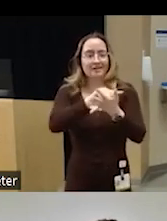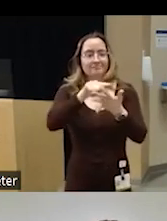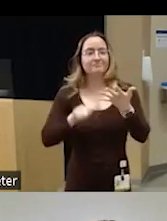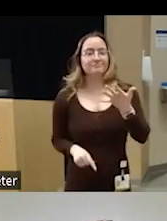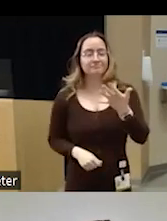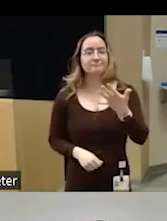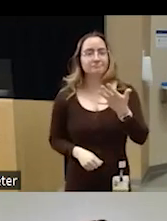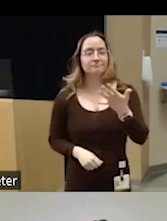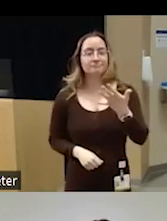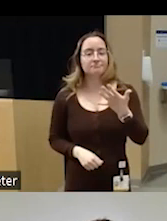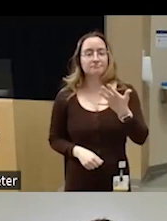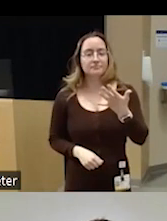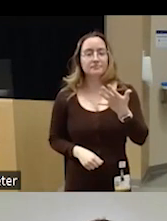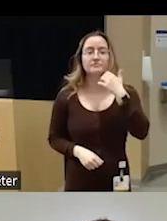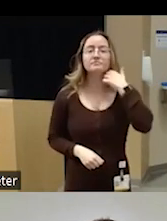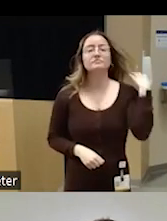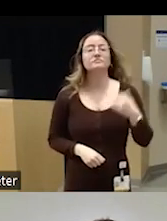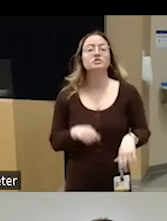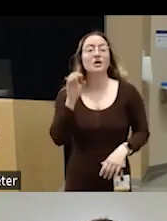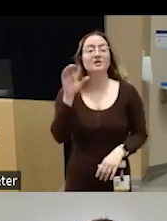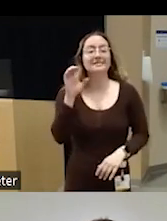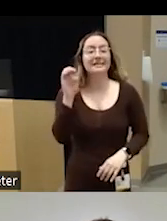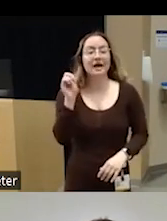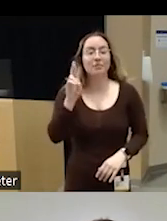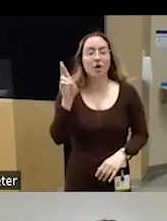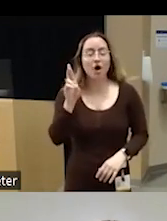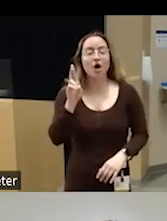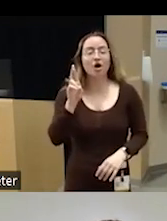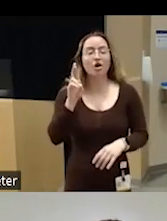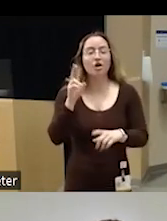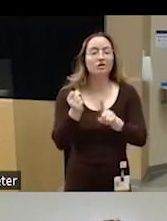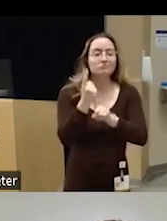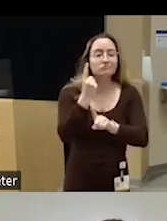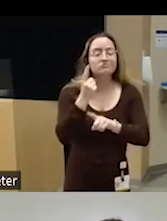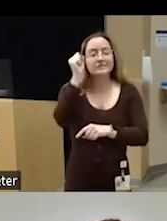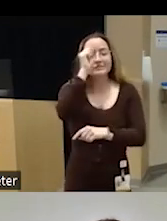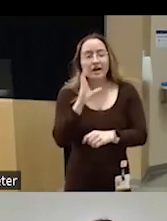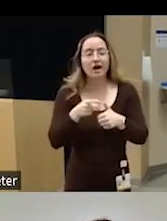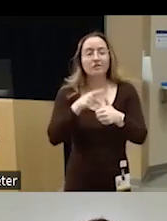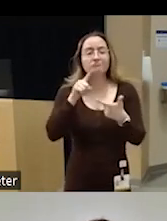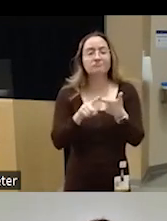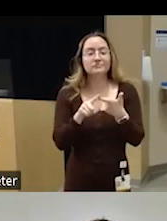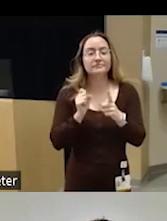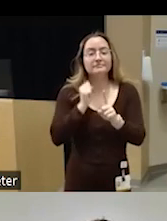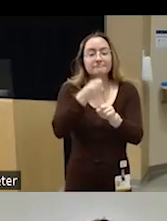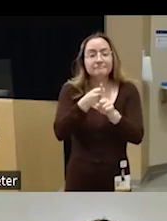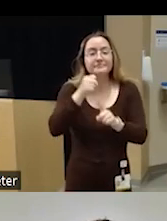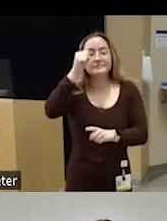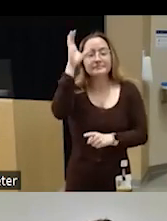are the cardiomedabolic abnormalities and schizophrenia? What are the effects of treatments on body composition and metabolic status?